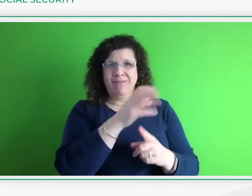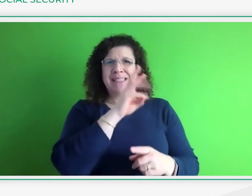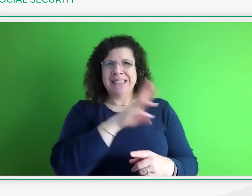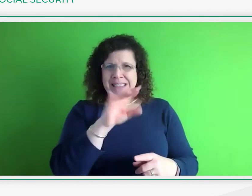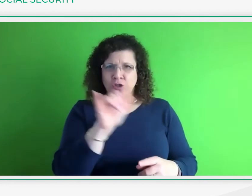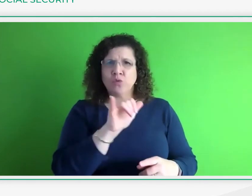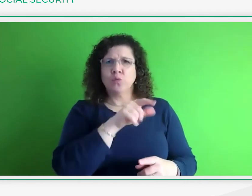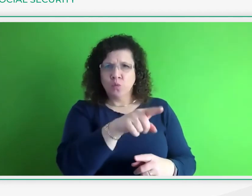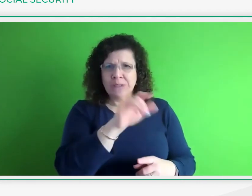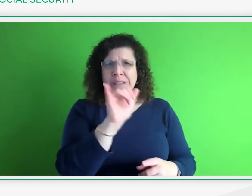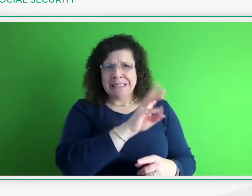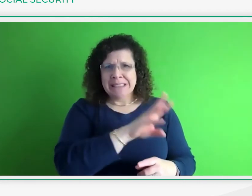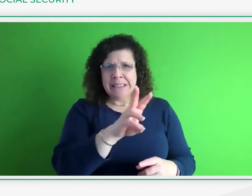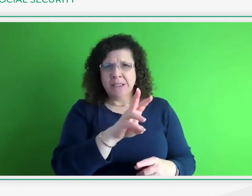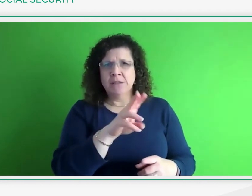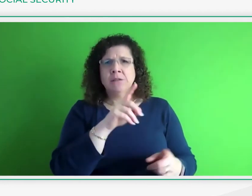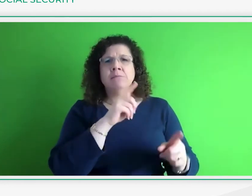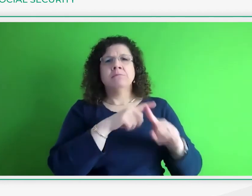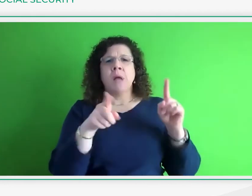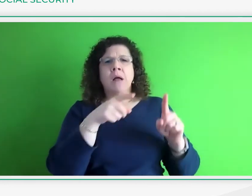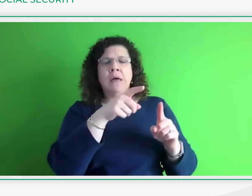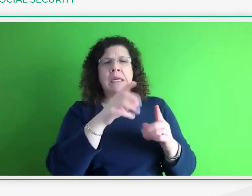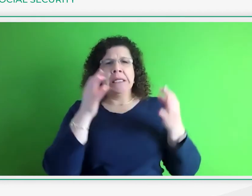Then at age 66 Mike also files.